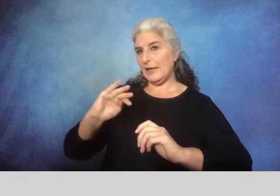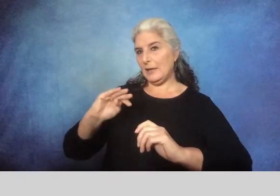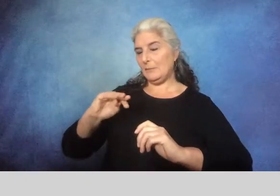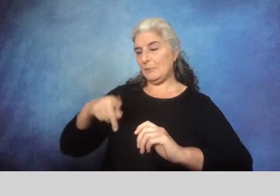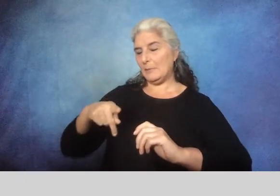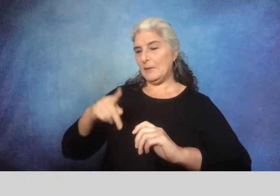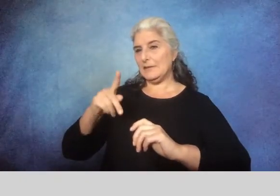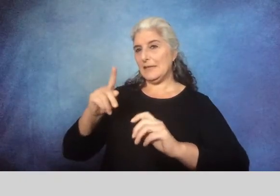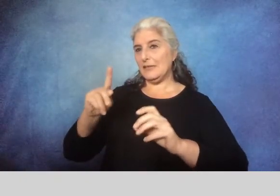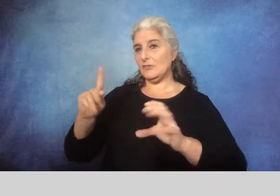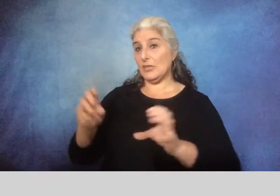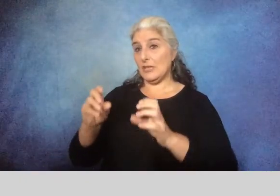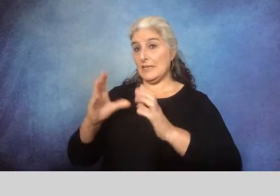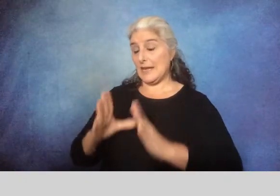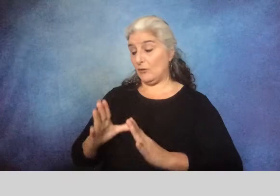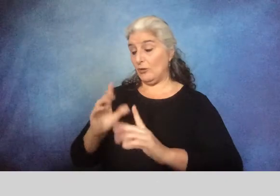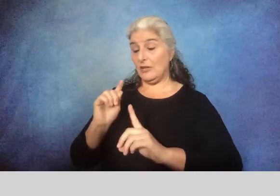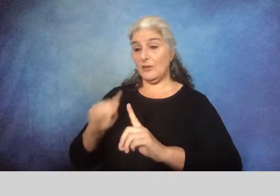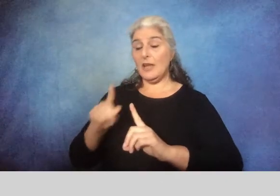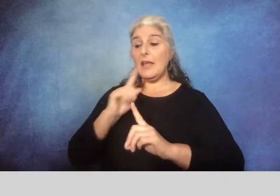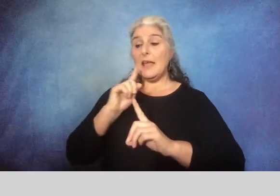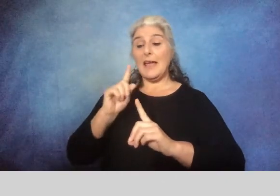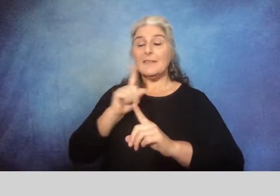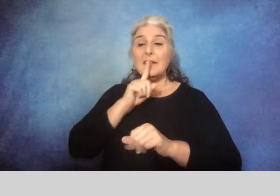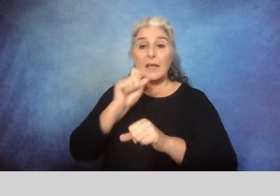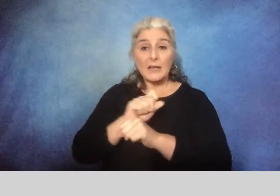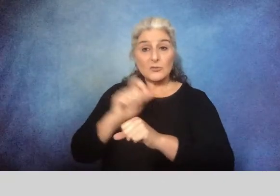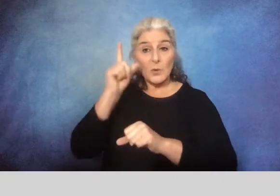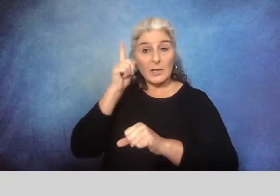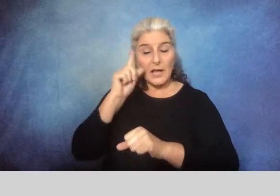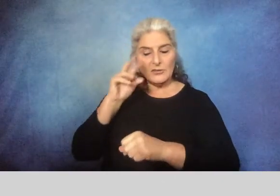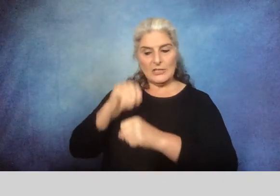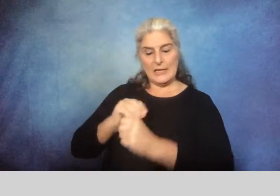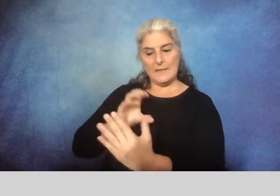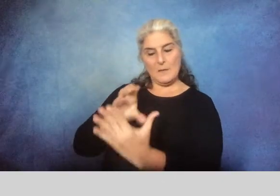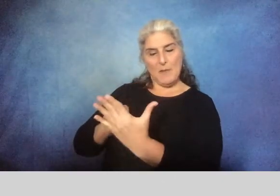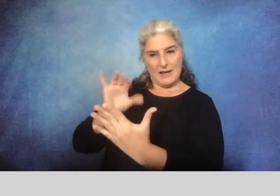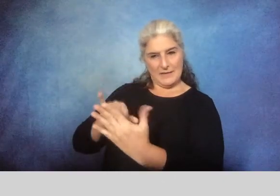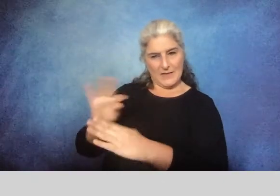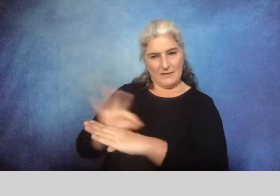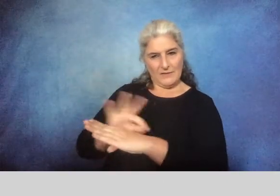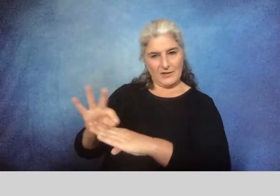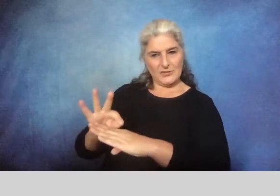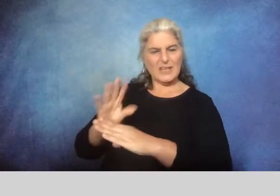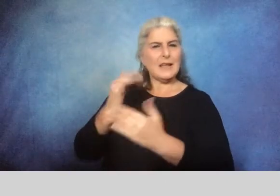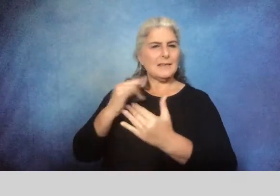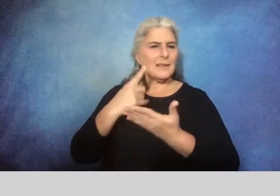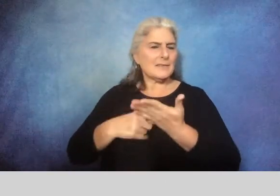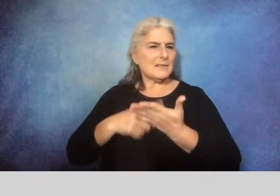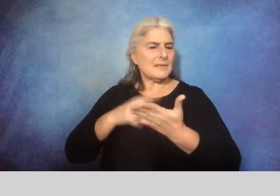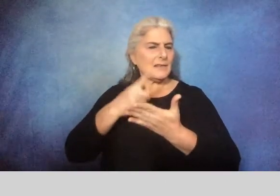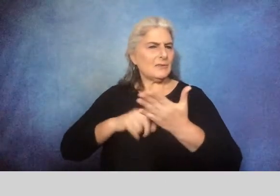And the actual logic goes into the body of the function. Now let's look into what actually the implementation details are.